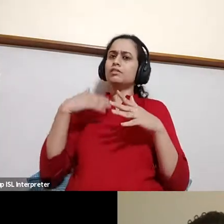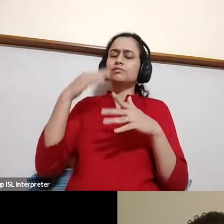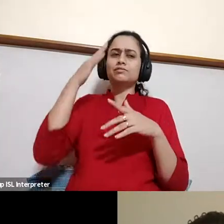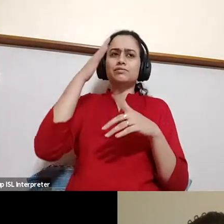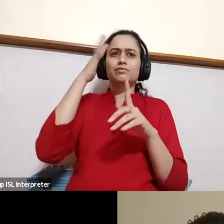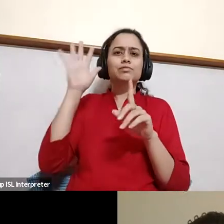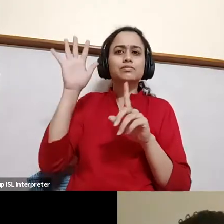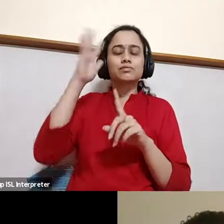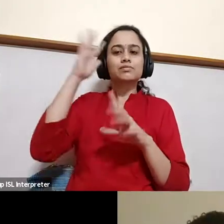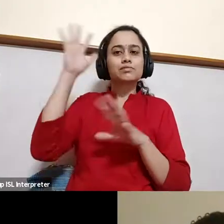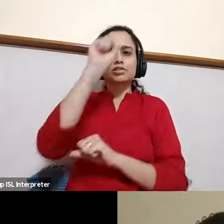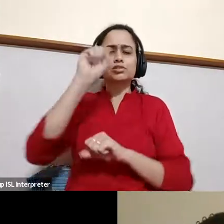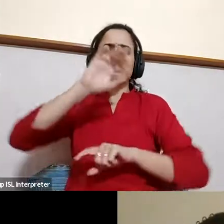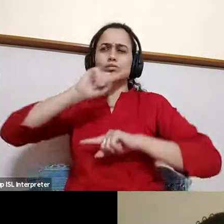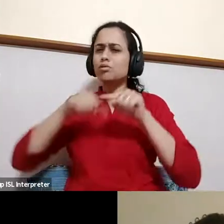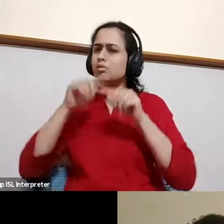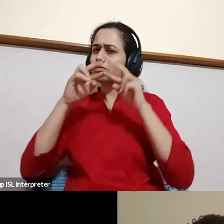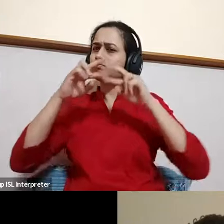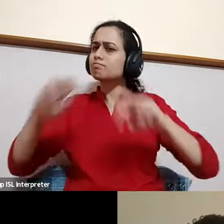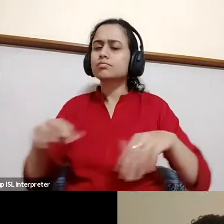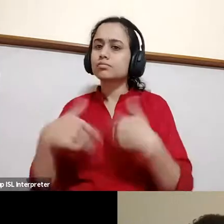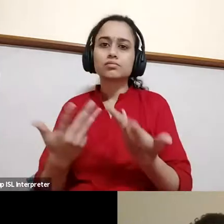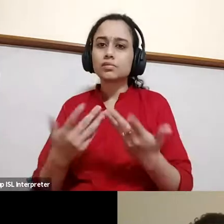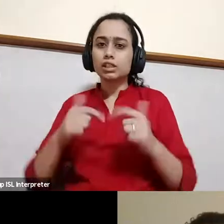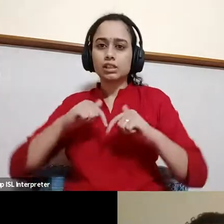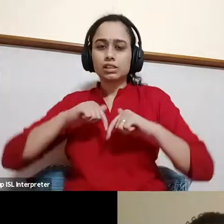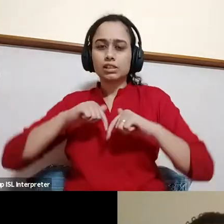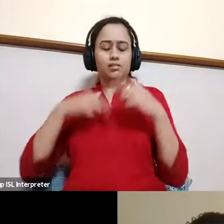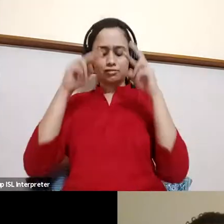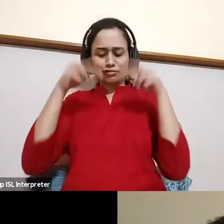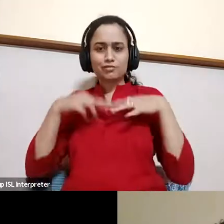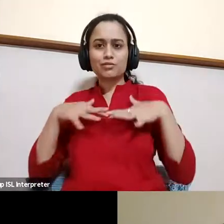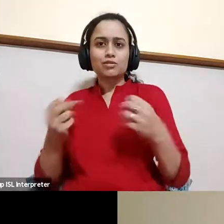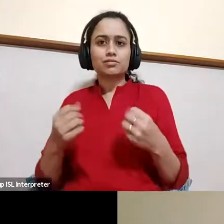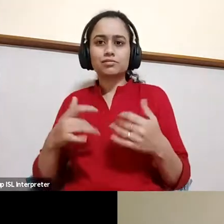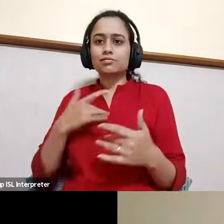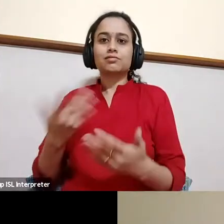could you talk a little bit more about this mode of self-consciousness that I can start with